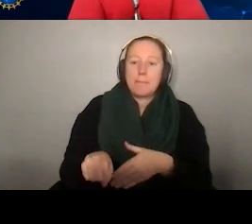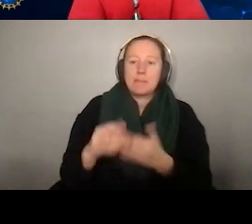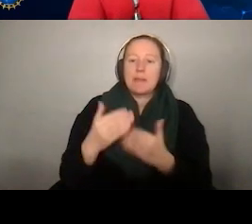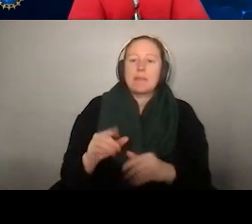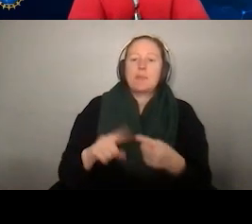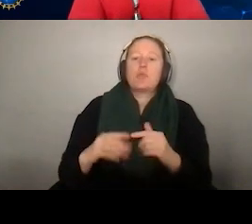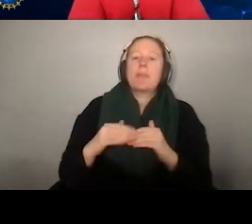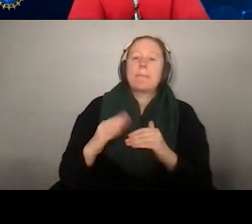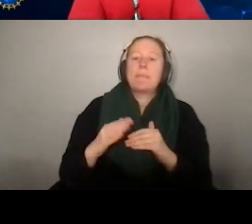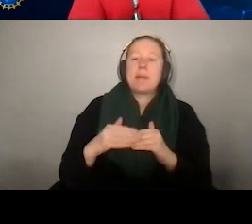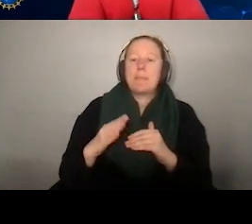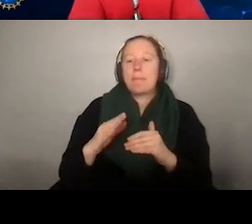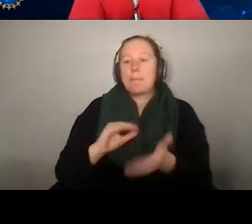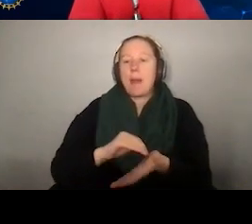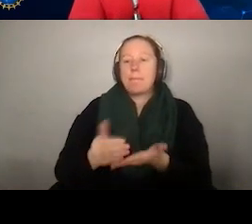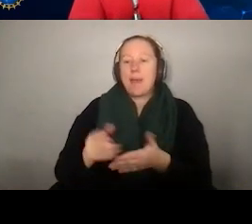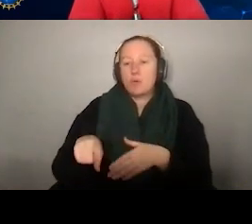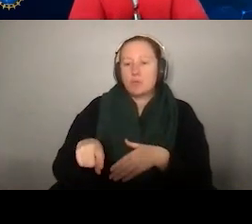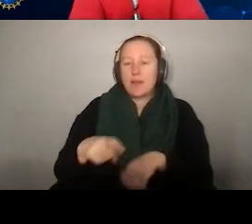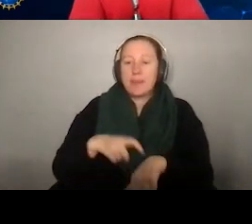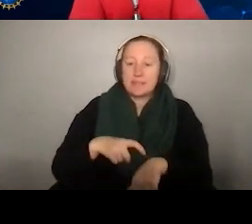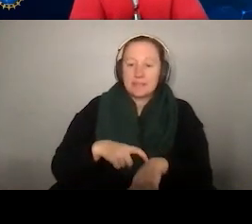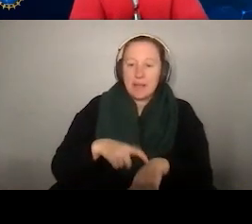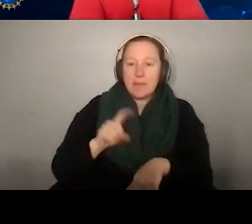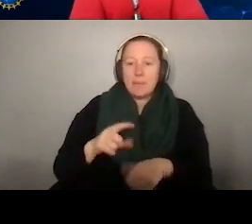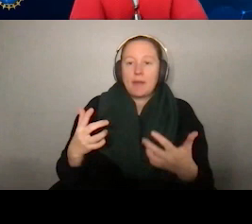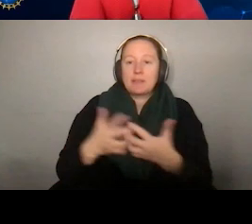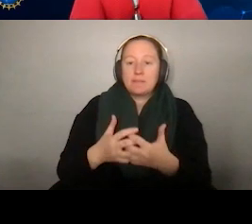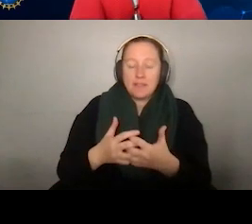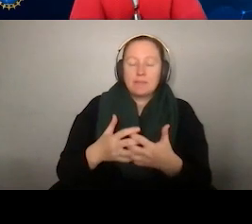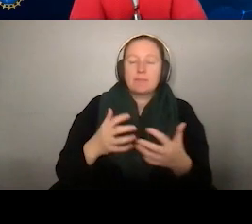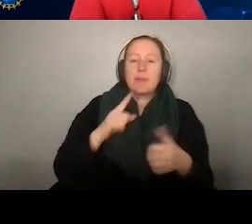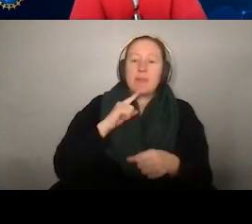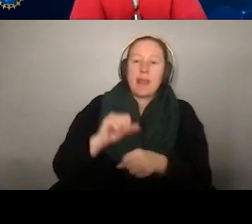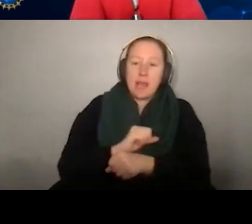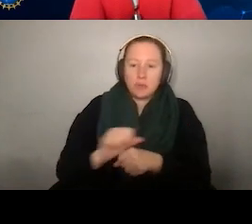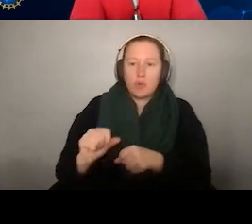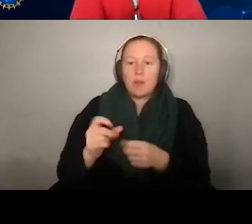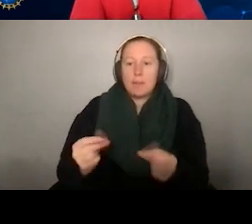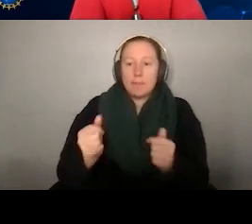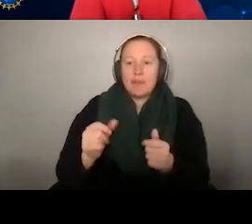The timing of advanced payments must be in accordance with the actual immediate cash requirements of the grantee